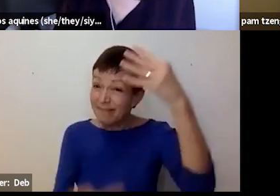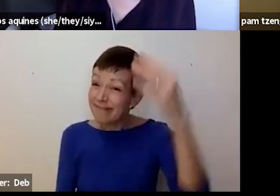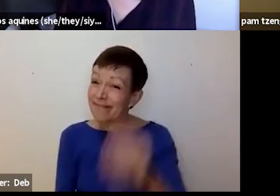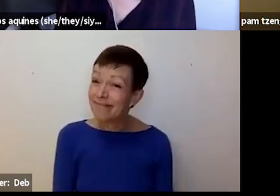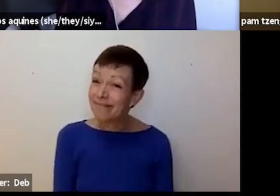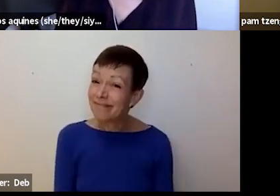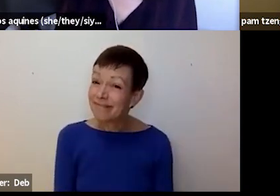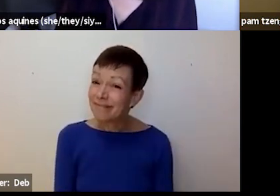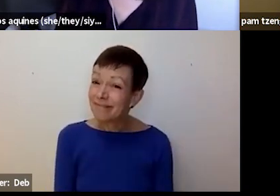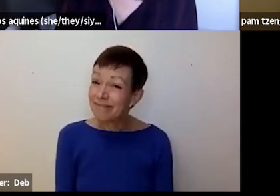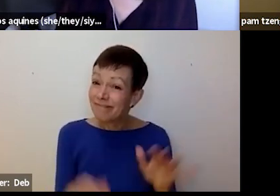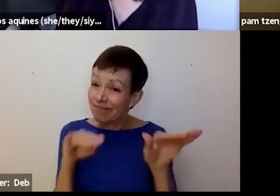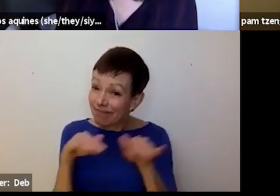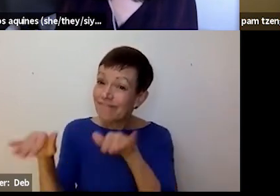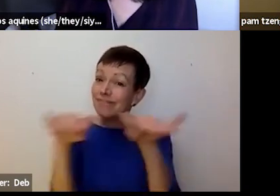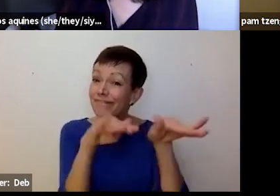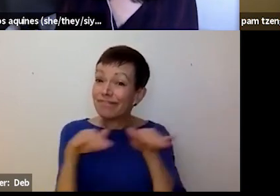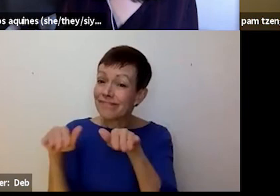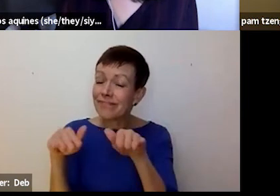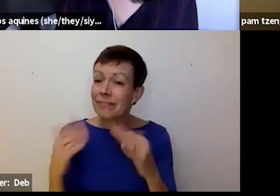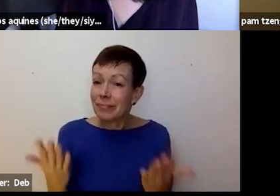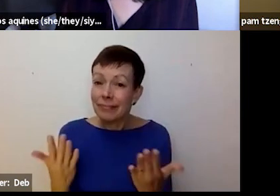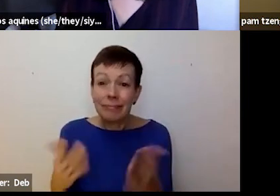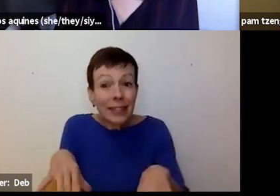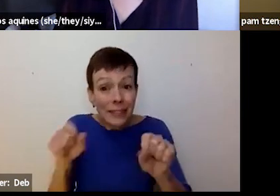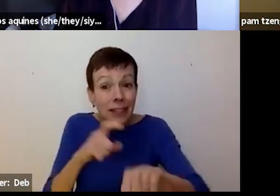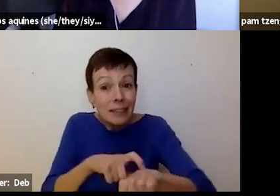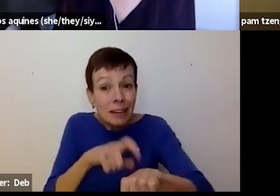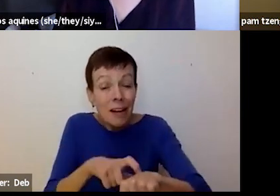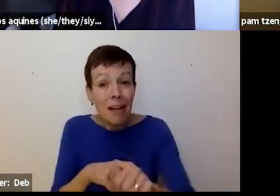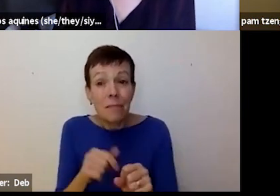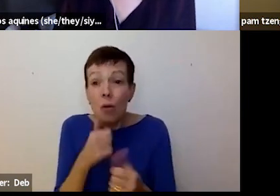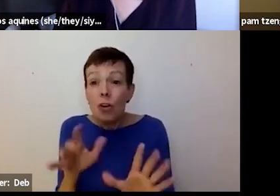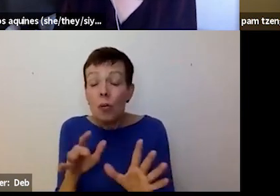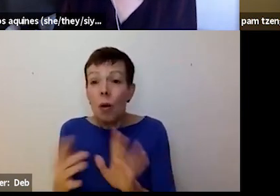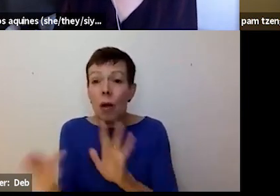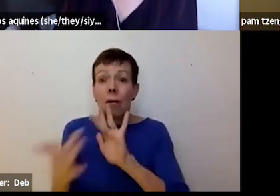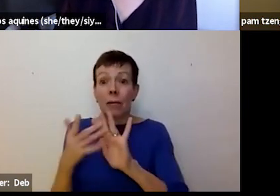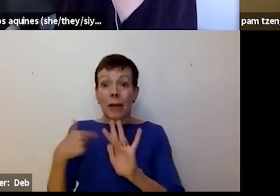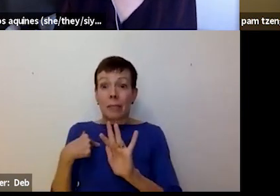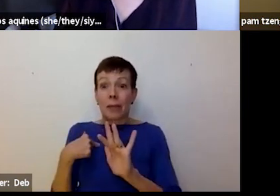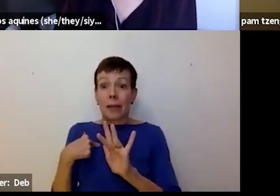out of the loop. And it does take time. Equity is that's how it works. It's about flattening